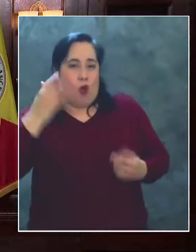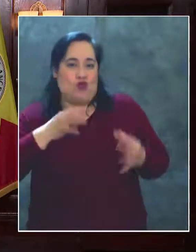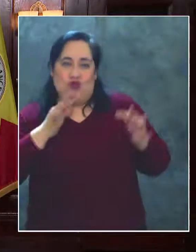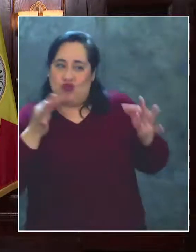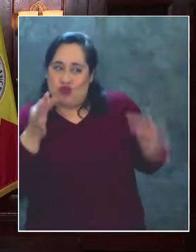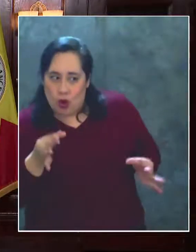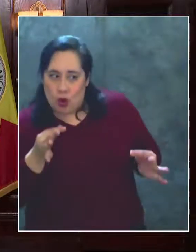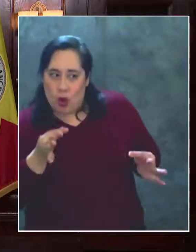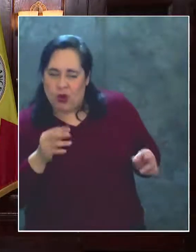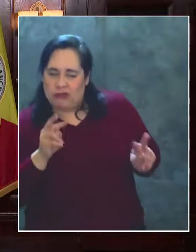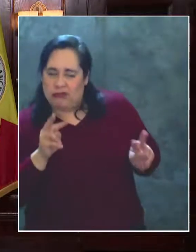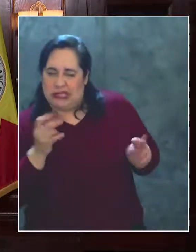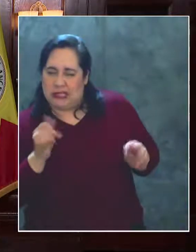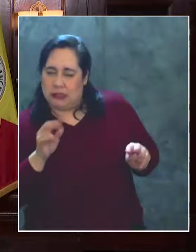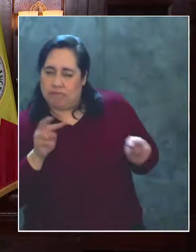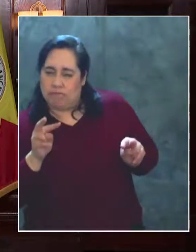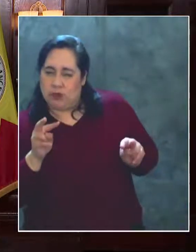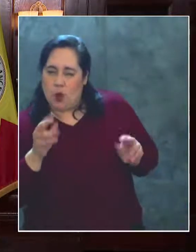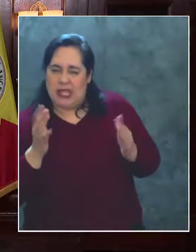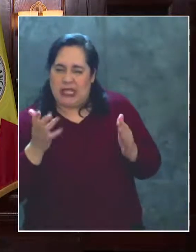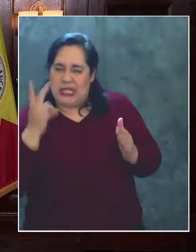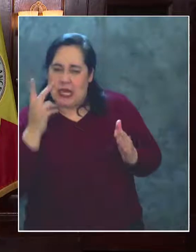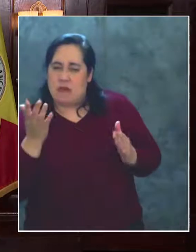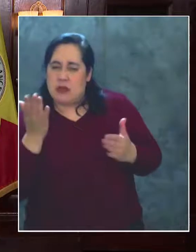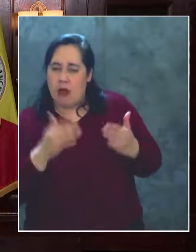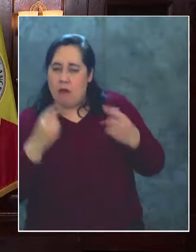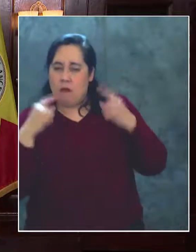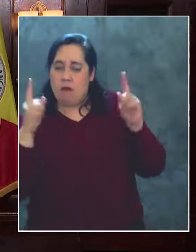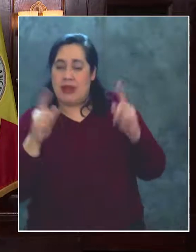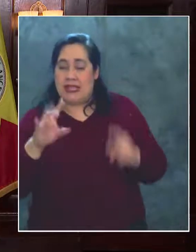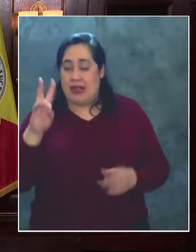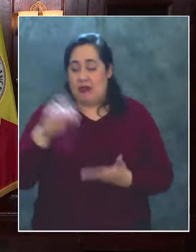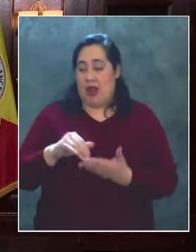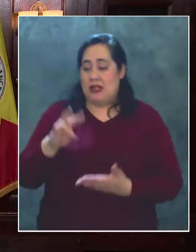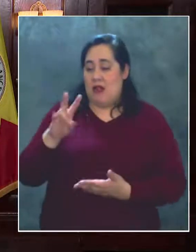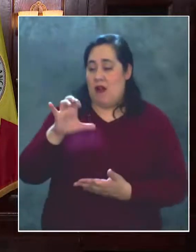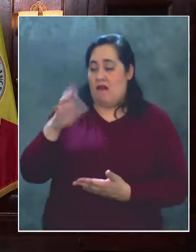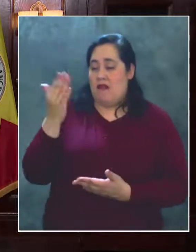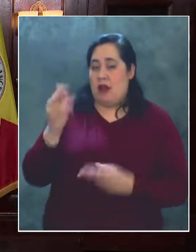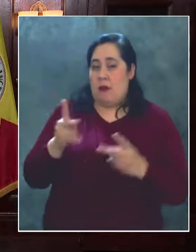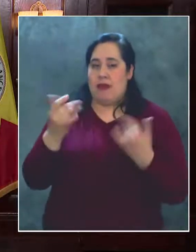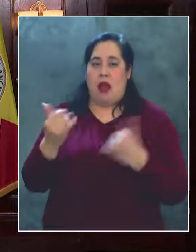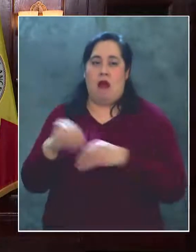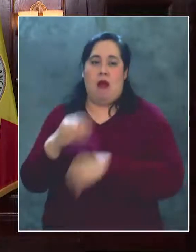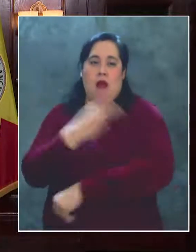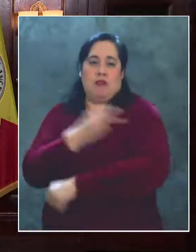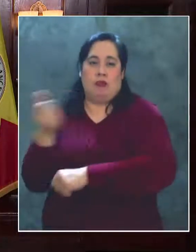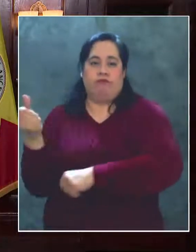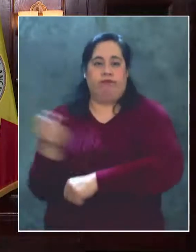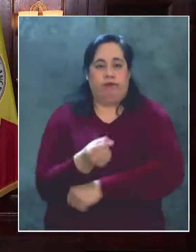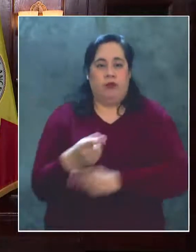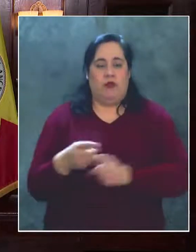WE'RE SEEING SOME OF THAT WORK, 7715 PEOPLE ARE NOW HOSPITALIZED FOR COVID-19, 2%